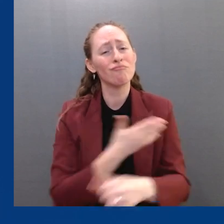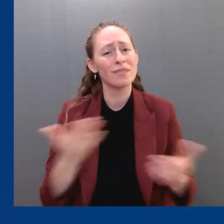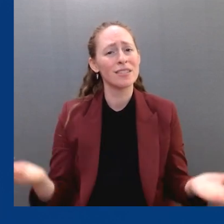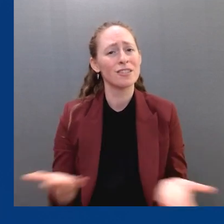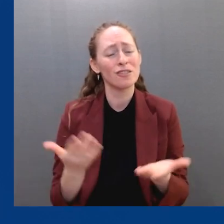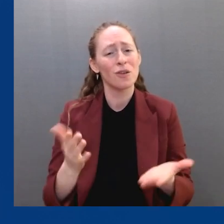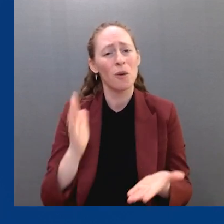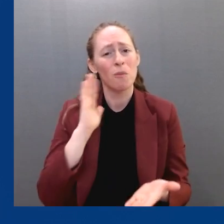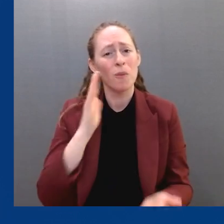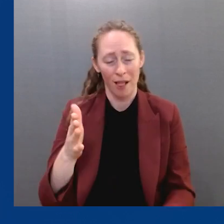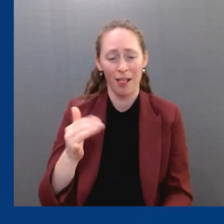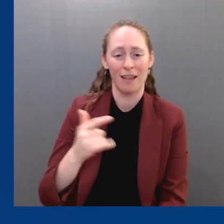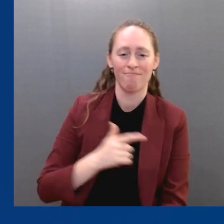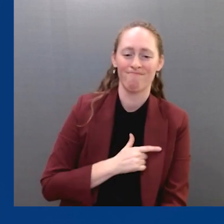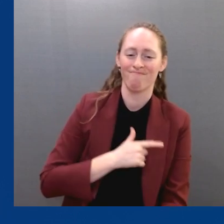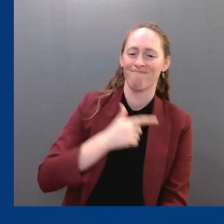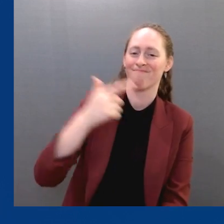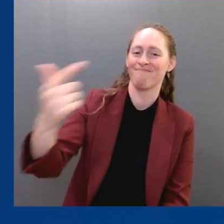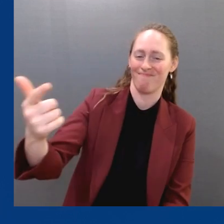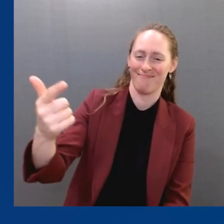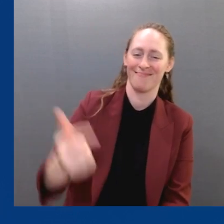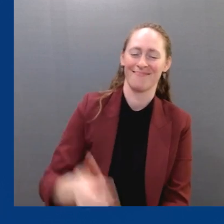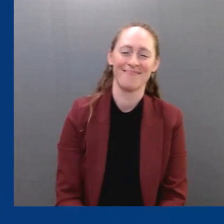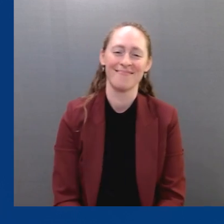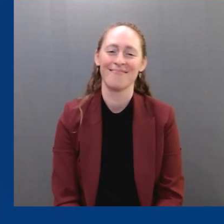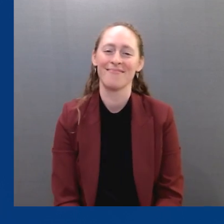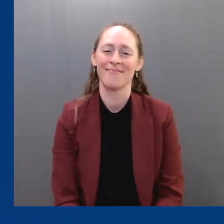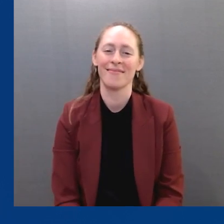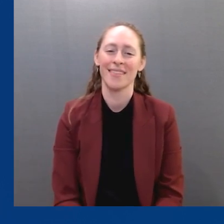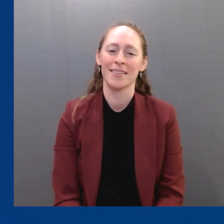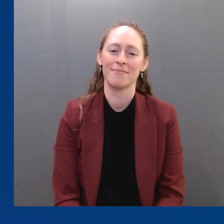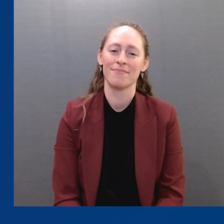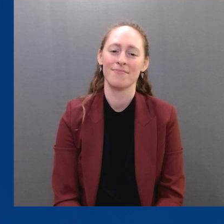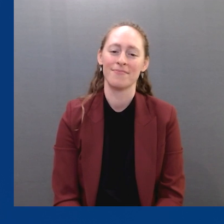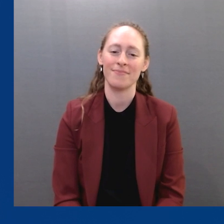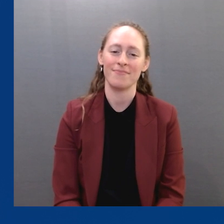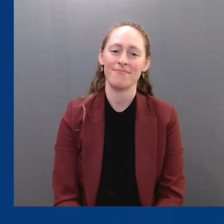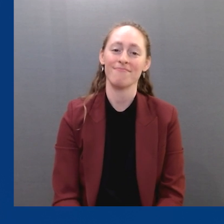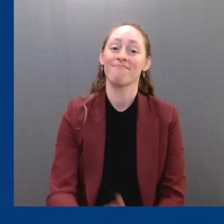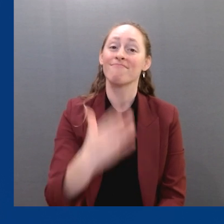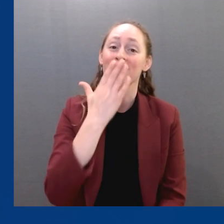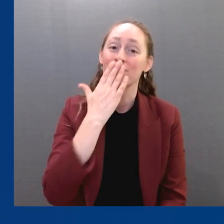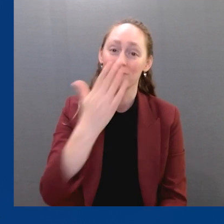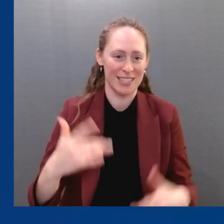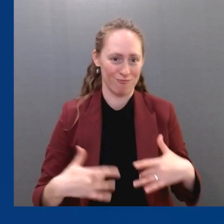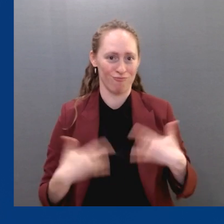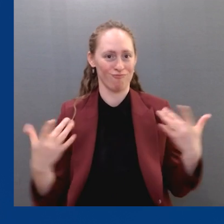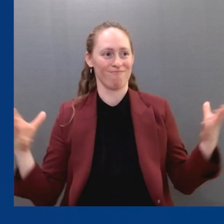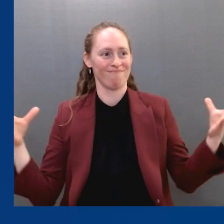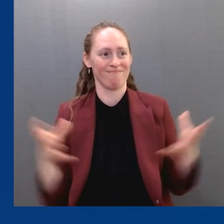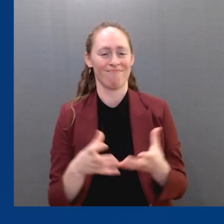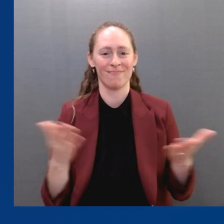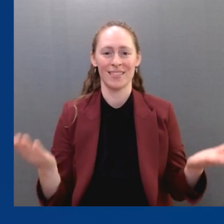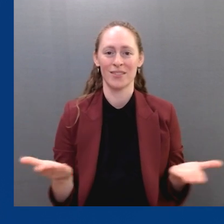Dr. Walensky: Thank you, Dr. Jha. Good morning, everyone. It's great to be back again with you today. As always, I'm going to start by walking you through the latest data.